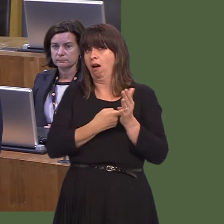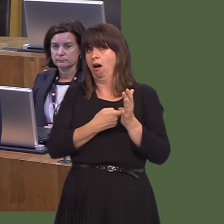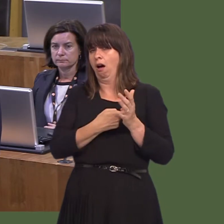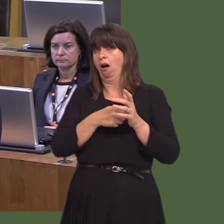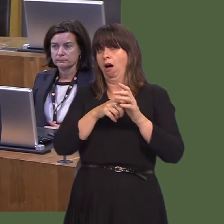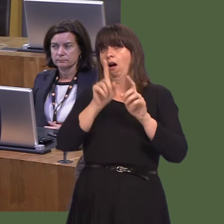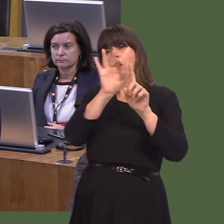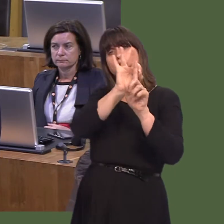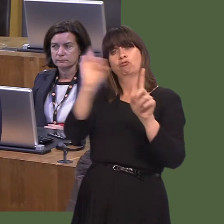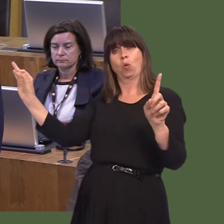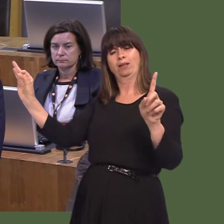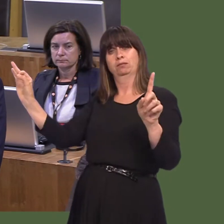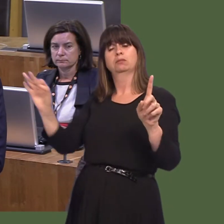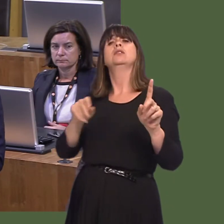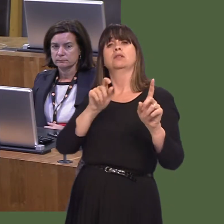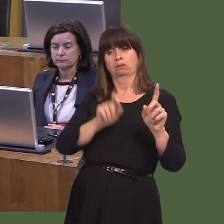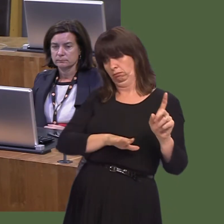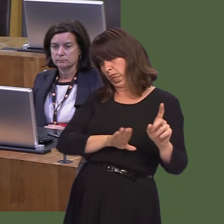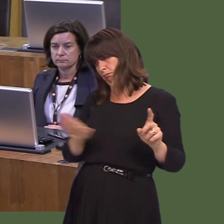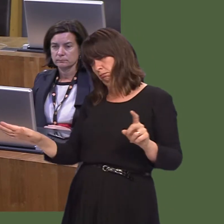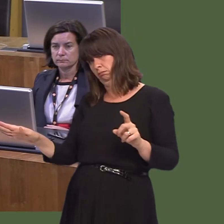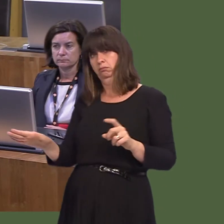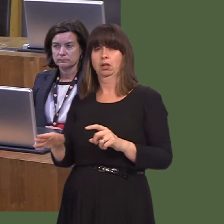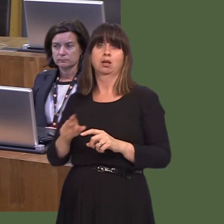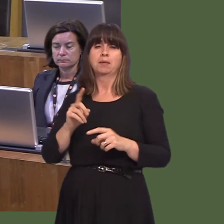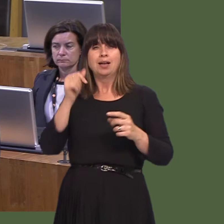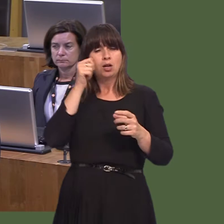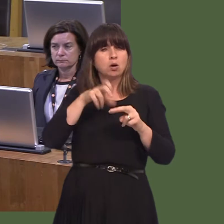I can say to the Member that officials do know of discussions between Cardiff and Vale